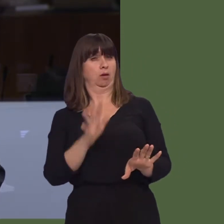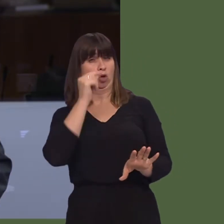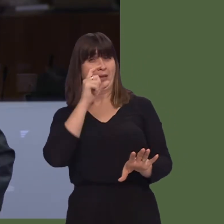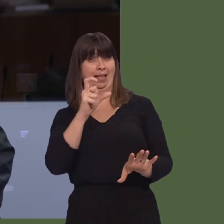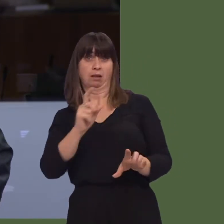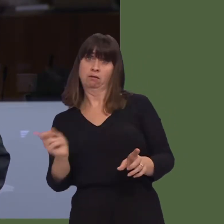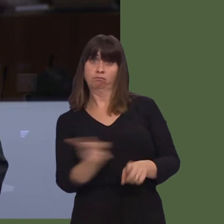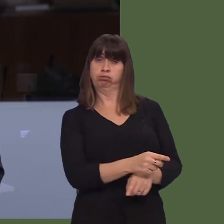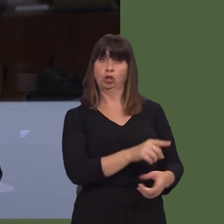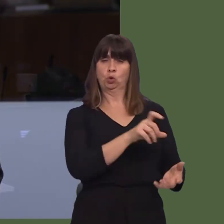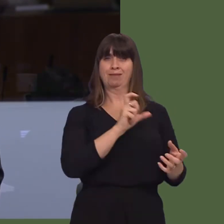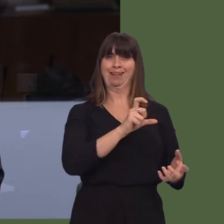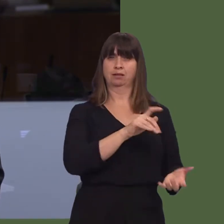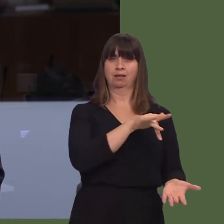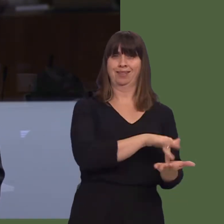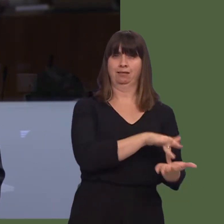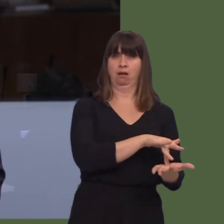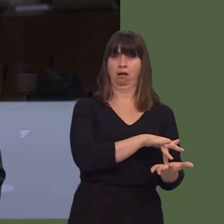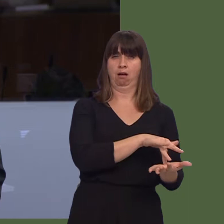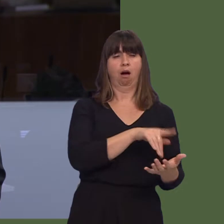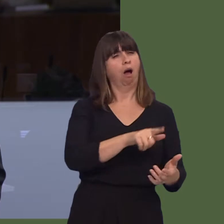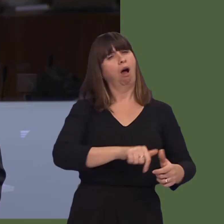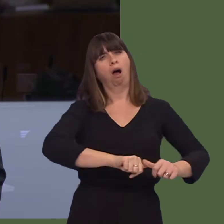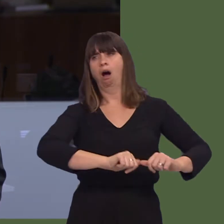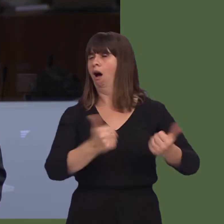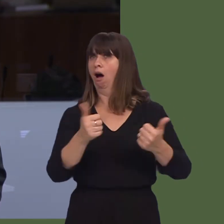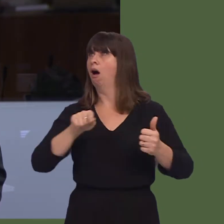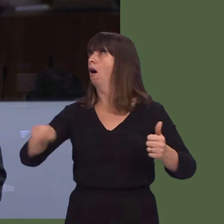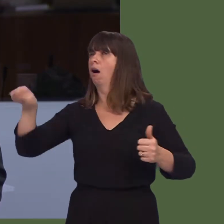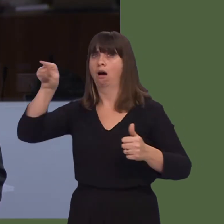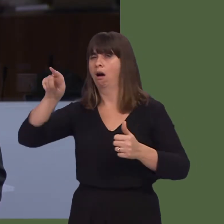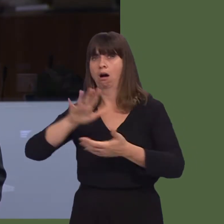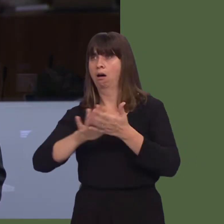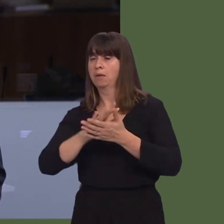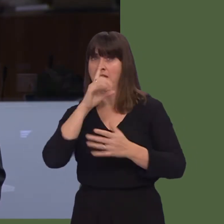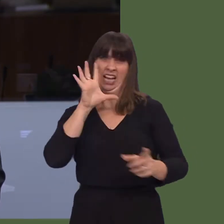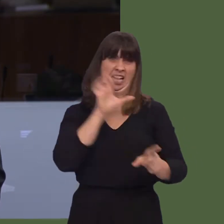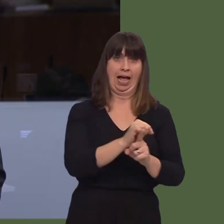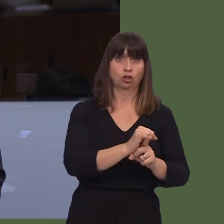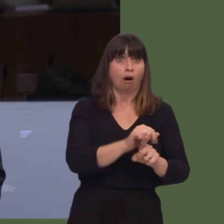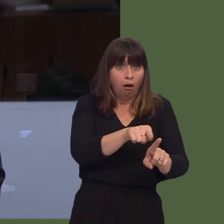These centres have proved effective at identifying potential lung cancer patients before symptoms